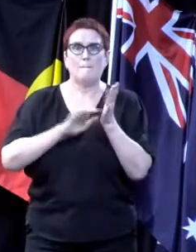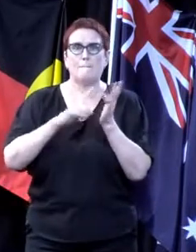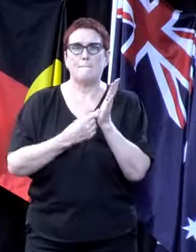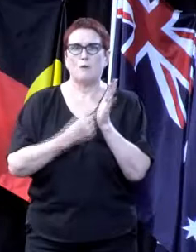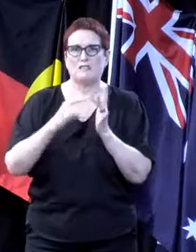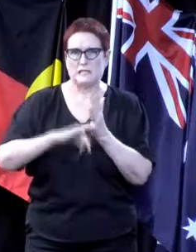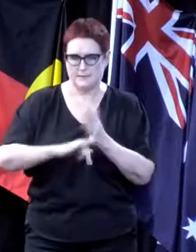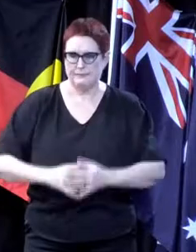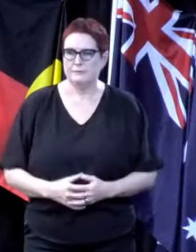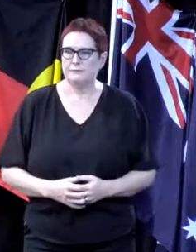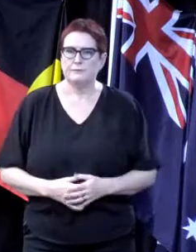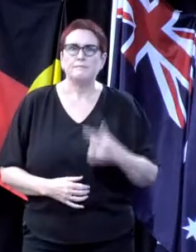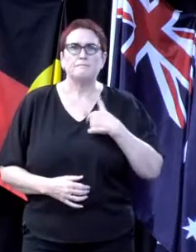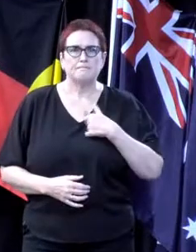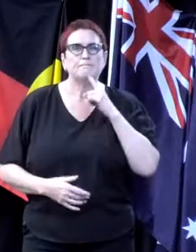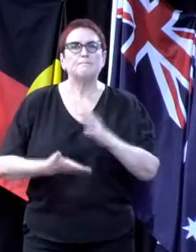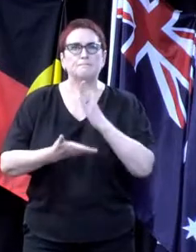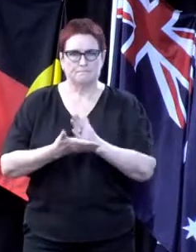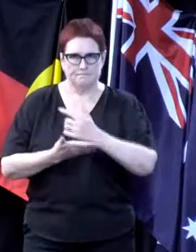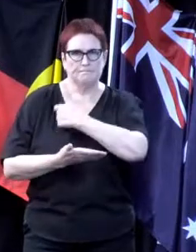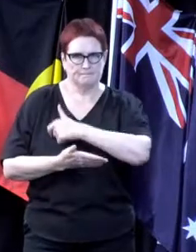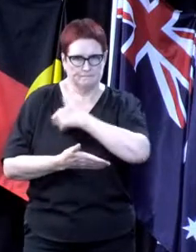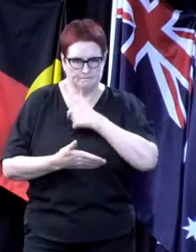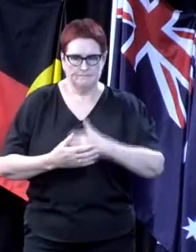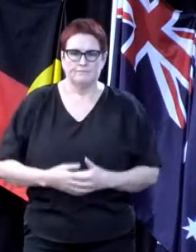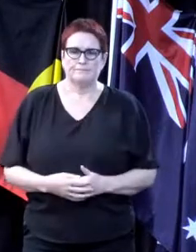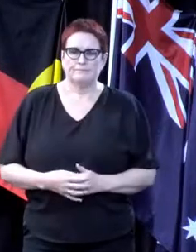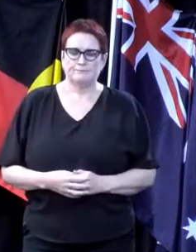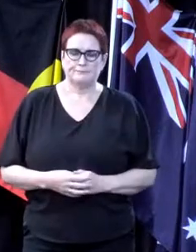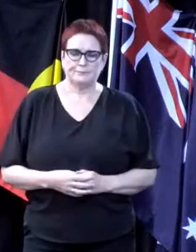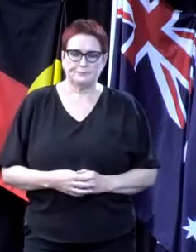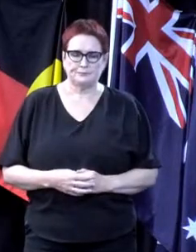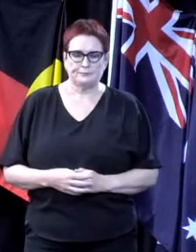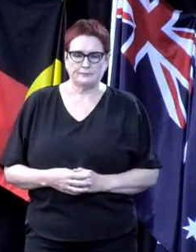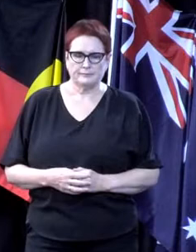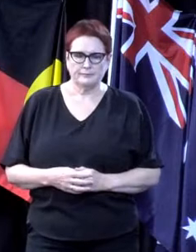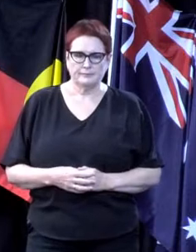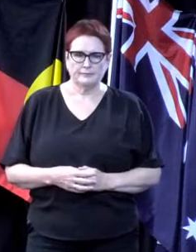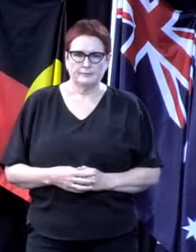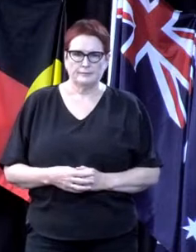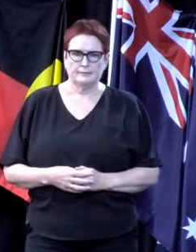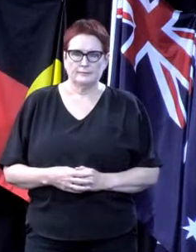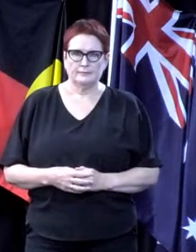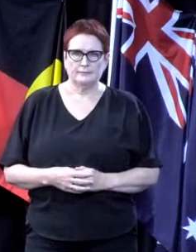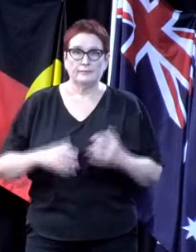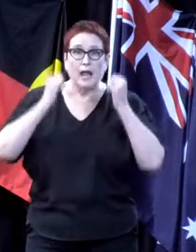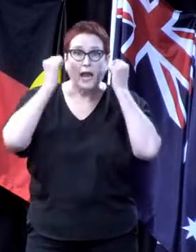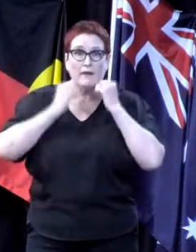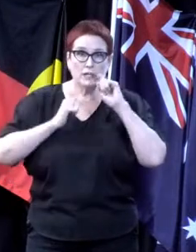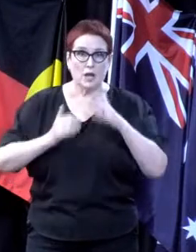I solemnly and sincerely declare and affirm - (REPEATS) That the evidence I shall give -